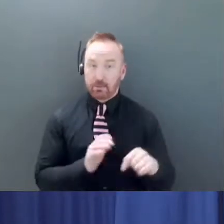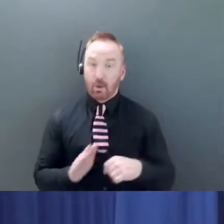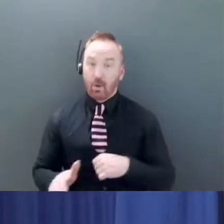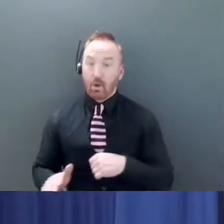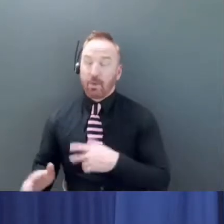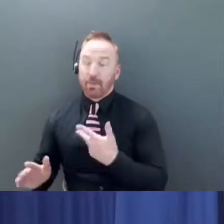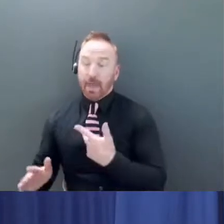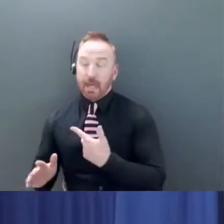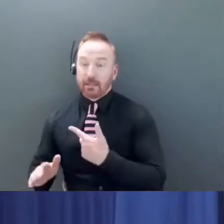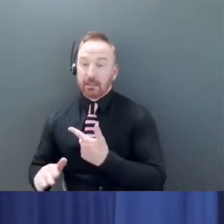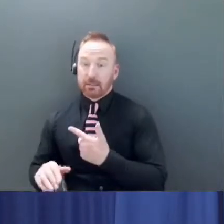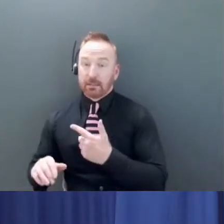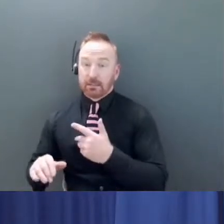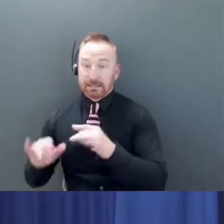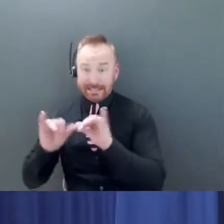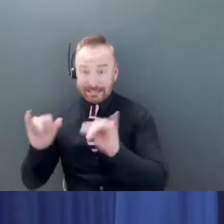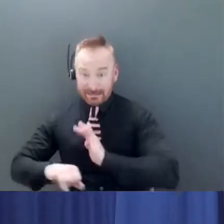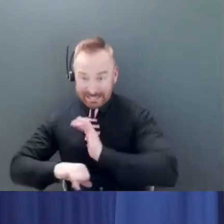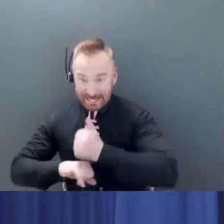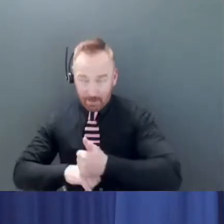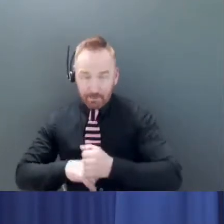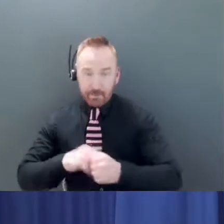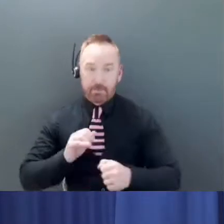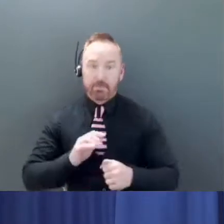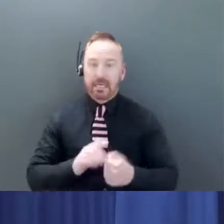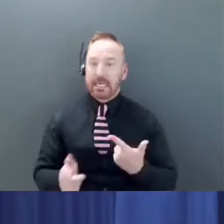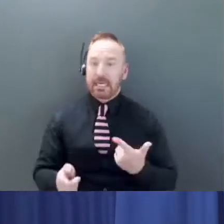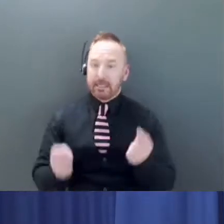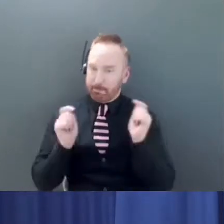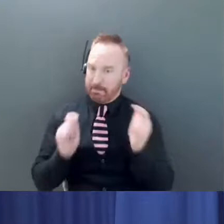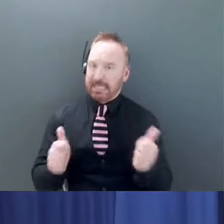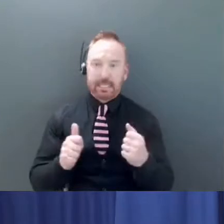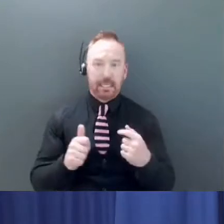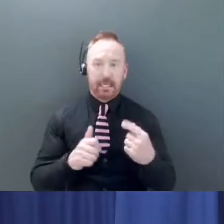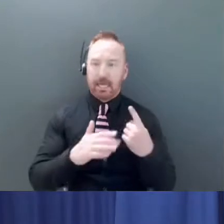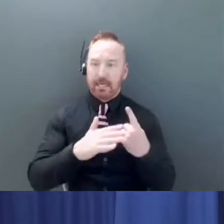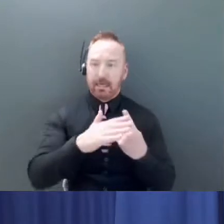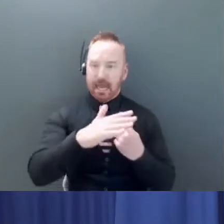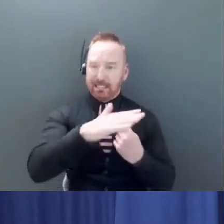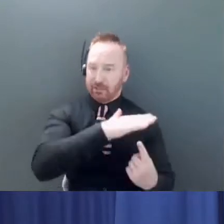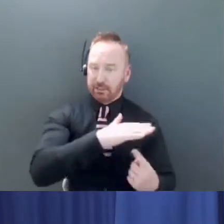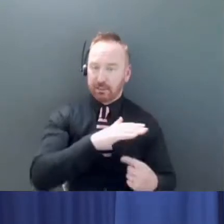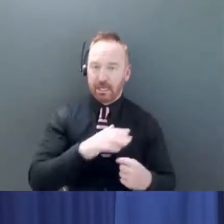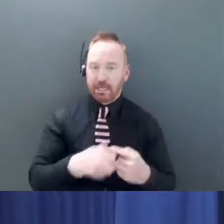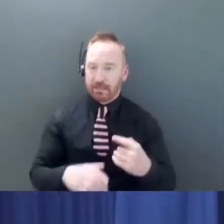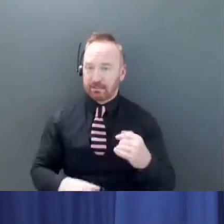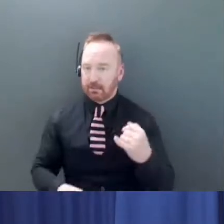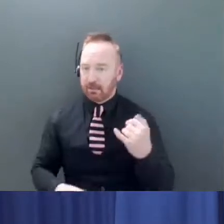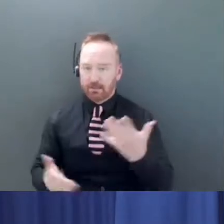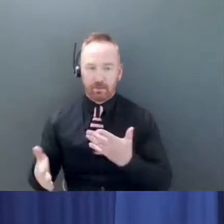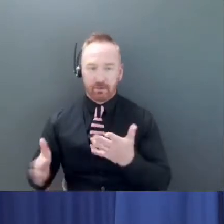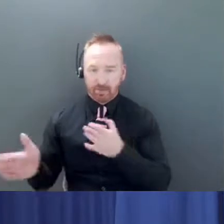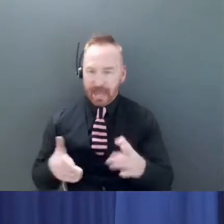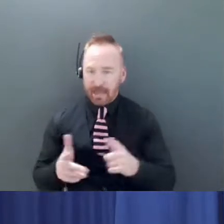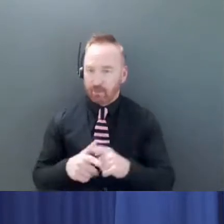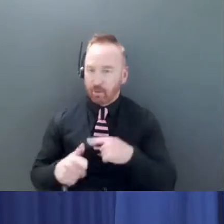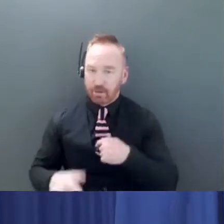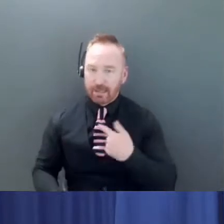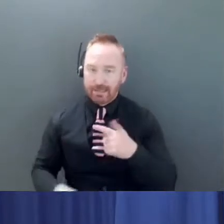the protocols involved. Immediate isolation of a student